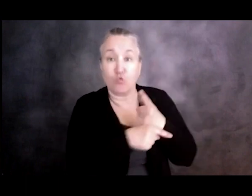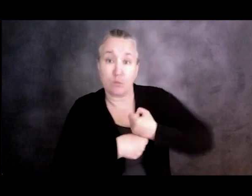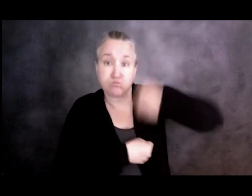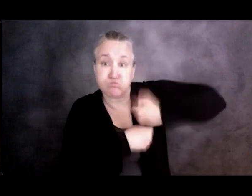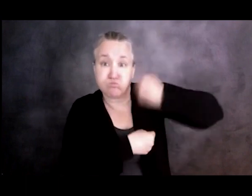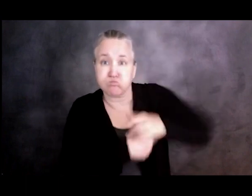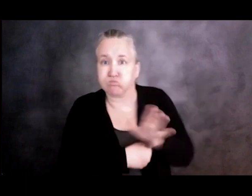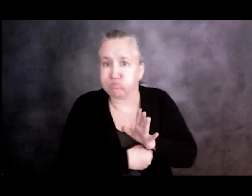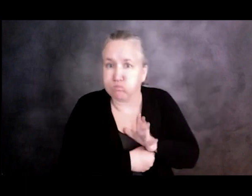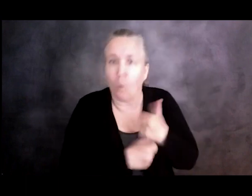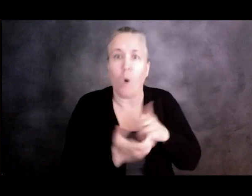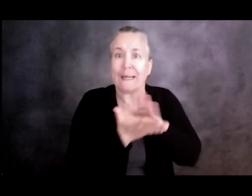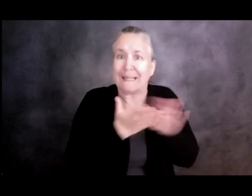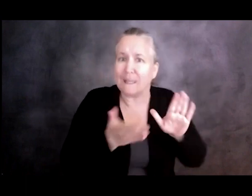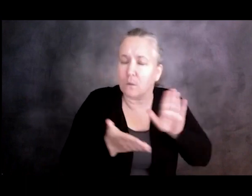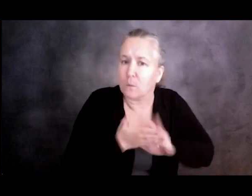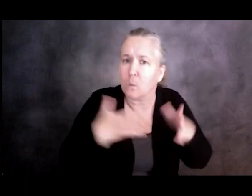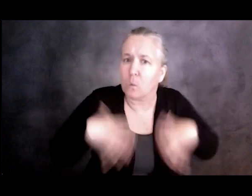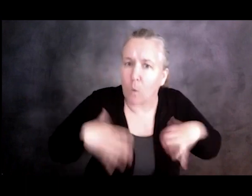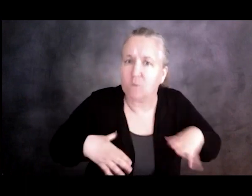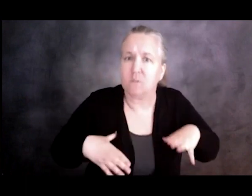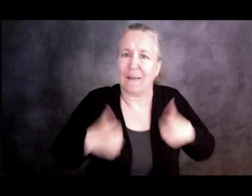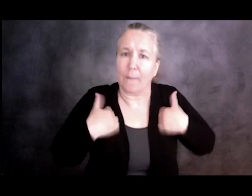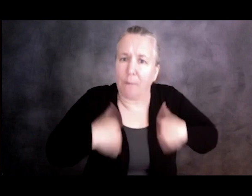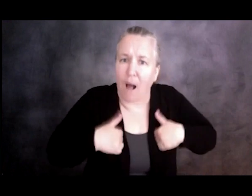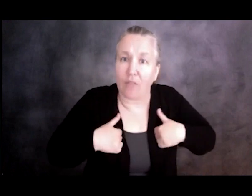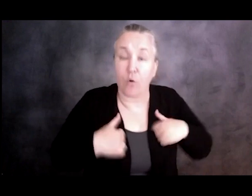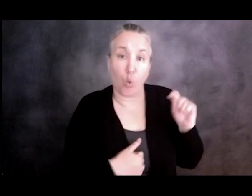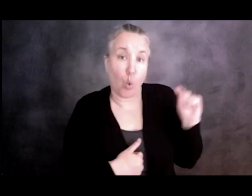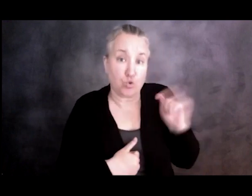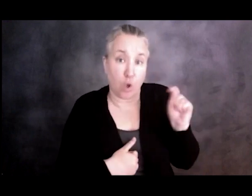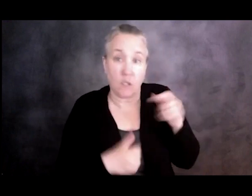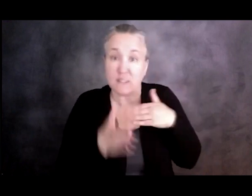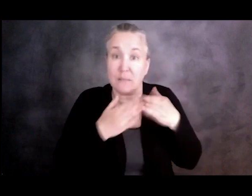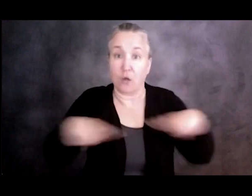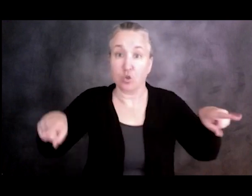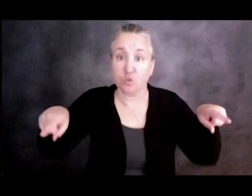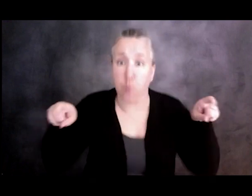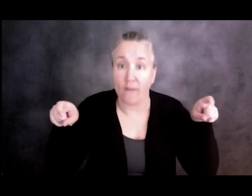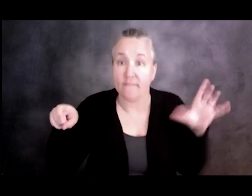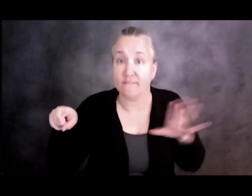We wanted clean clothes, baths, and toilets, even of the squatting kind, since squatting on land